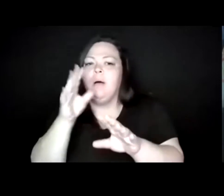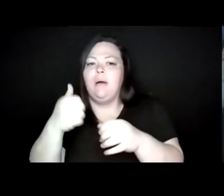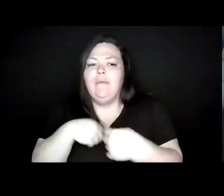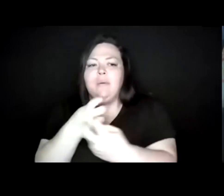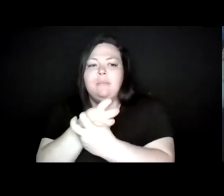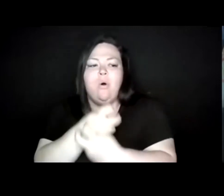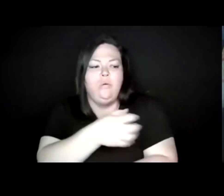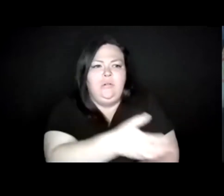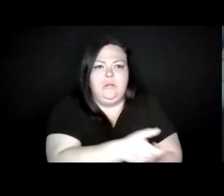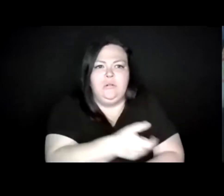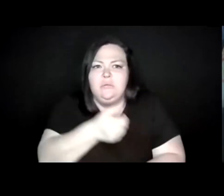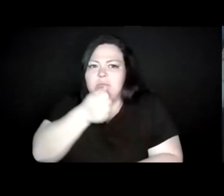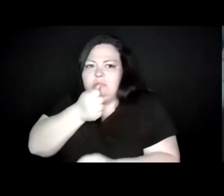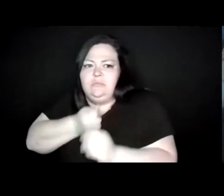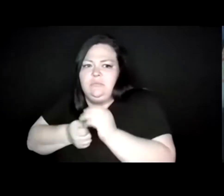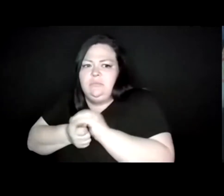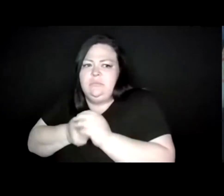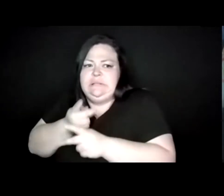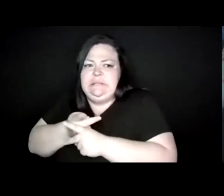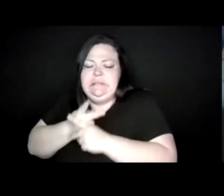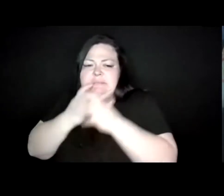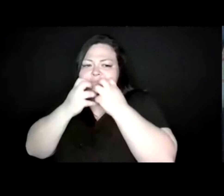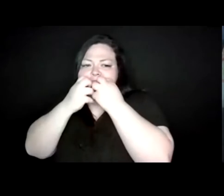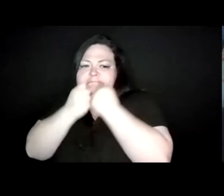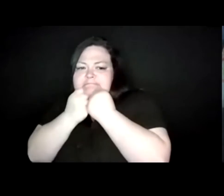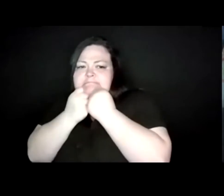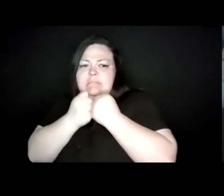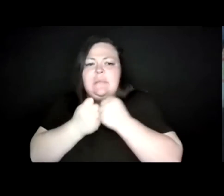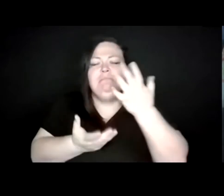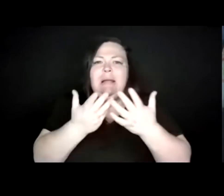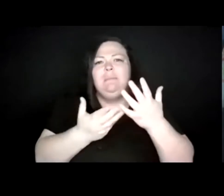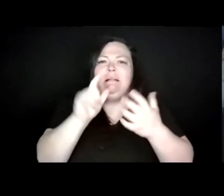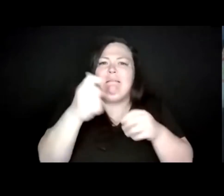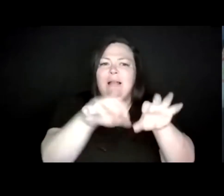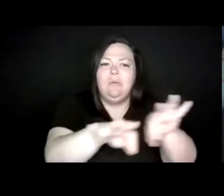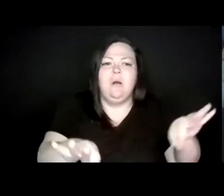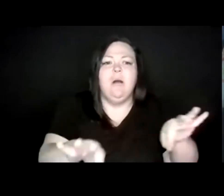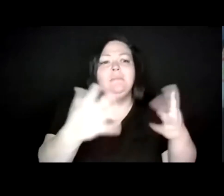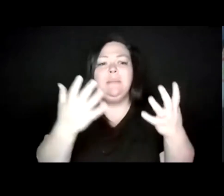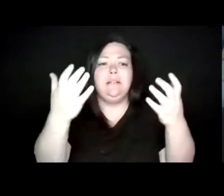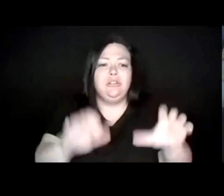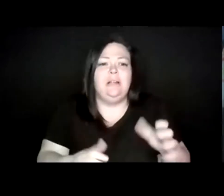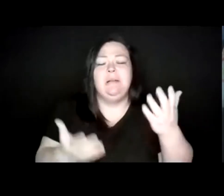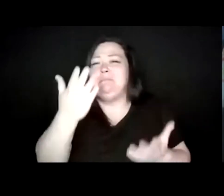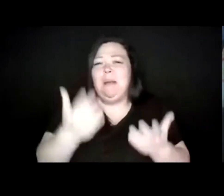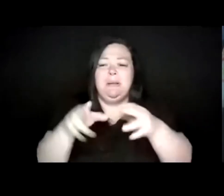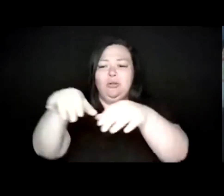keepsake, rescue femur from the oblivion of state/ ledger if only for a chance to bury an echo of what is theirs,/